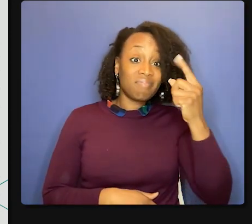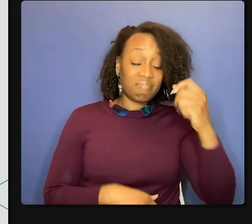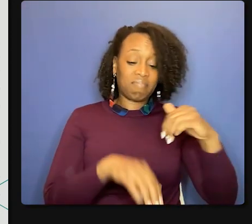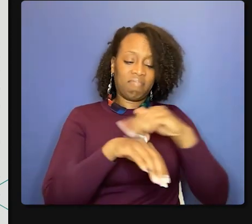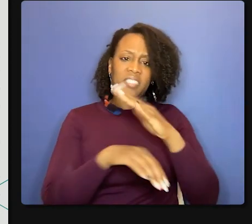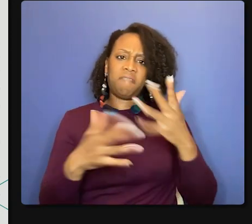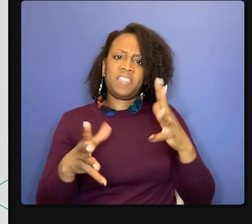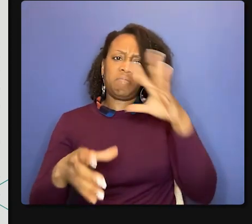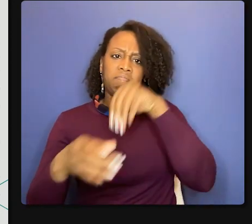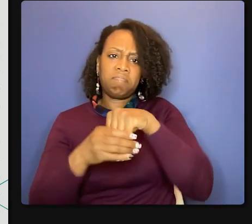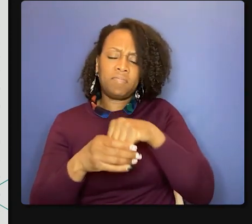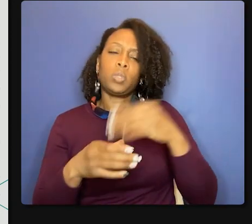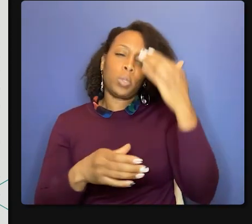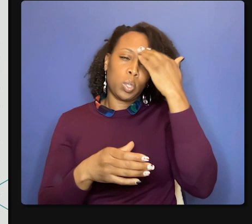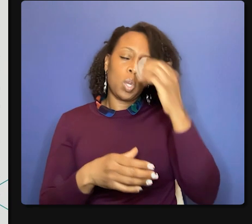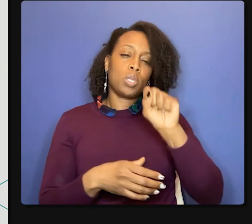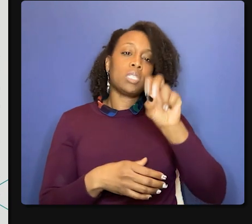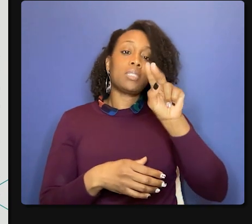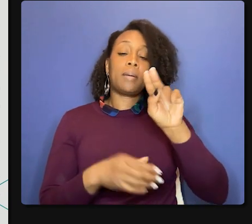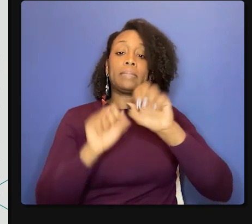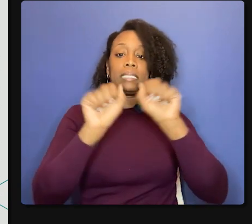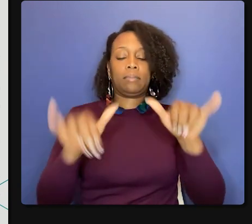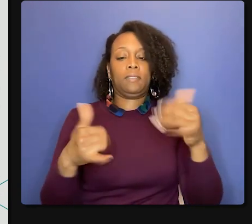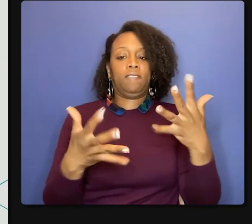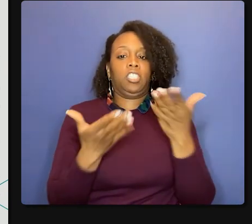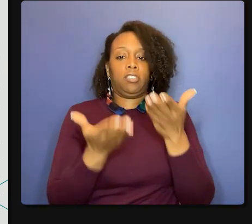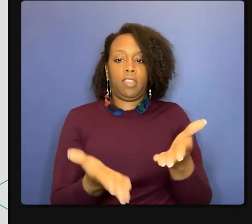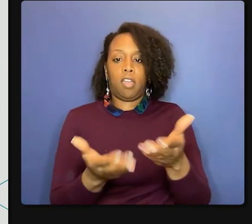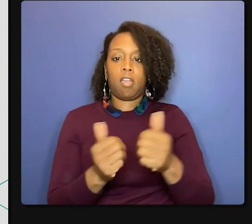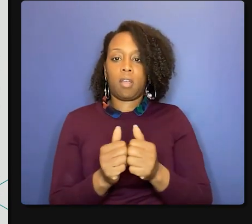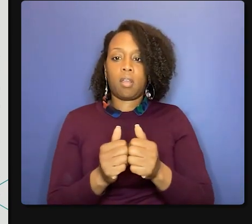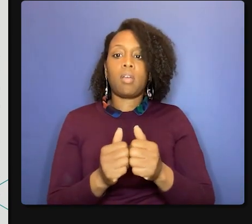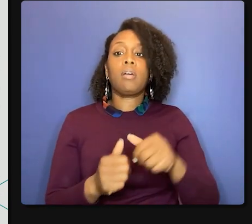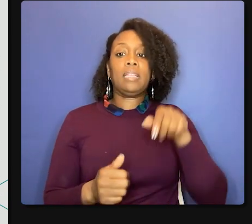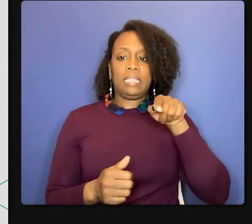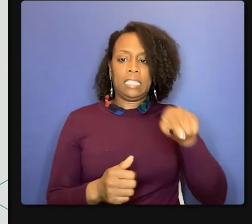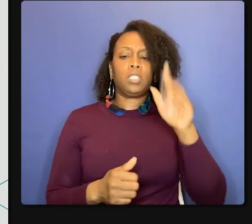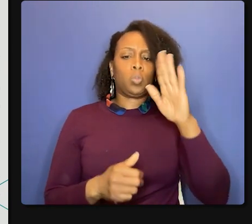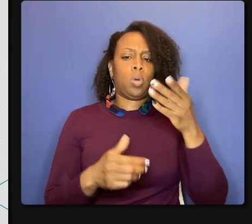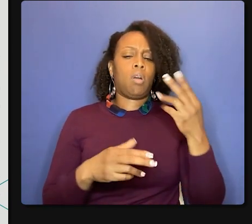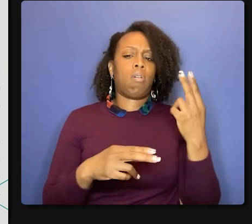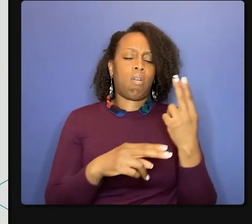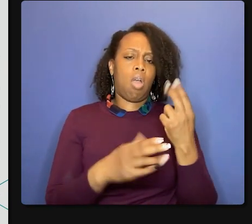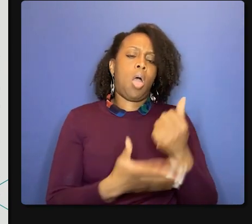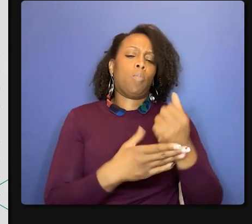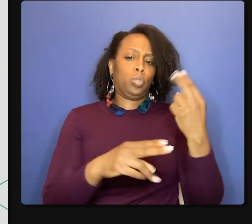So we know the subsystems exist. And this run time will allow you to use those. But I'm going to talk a bit more in a bit